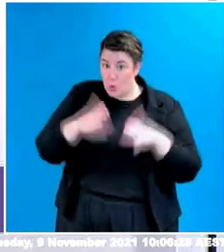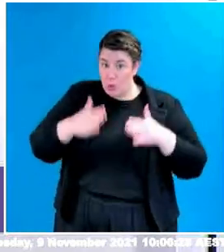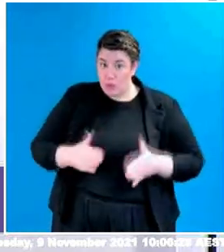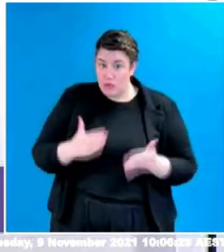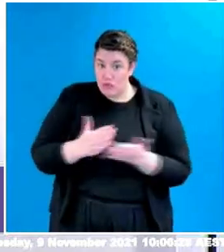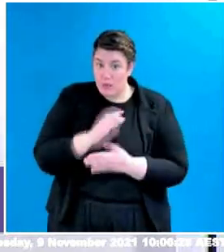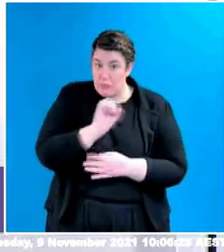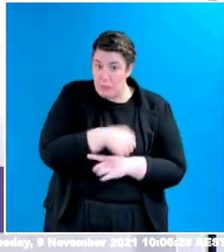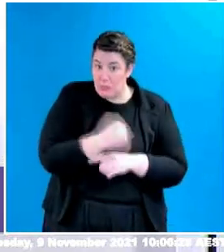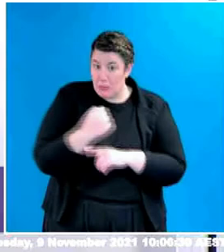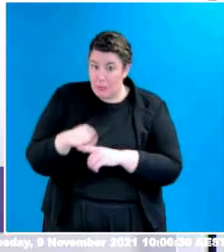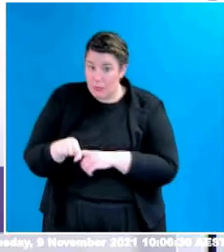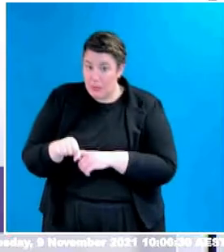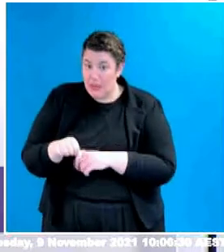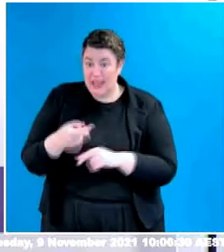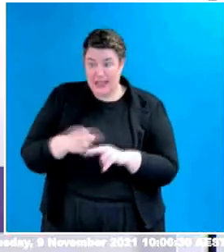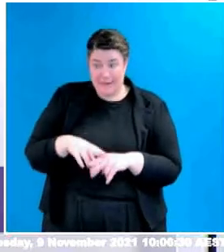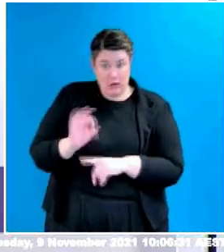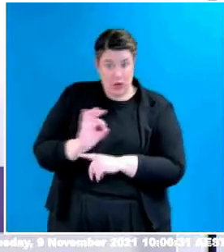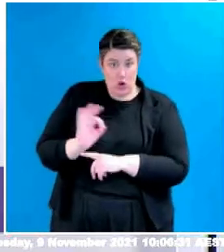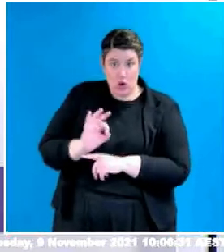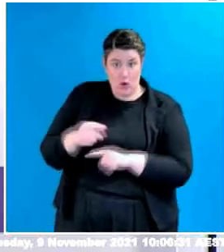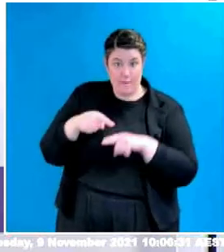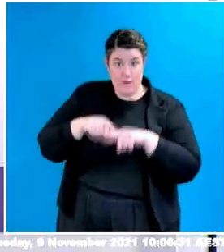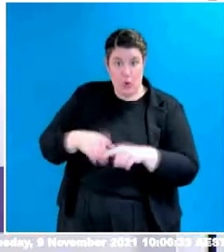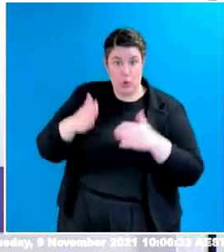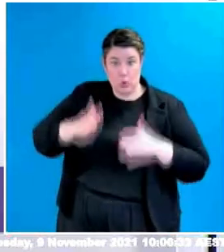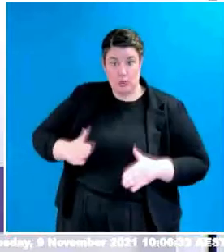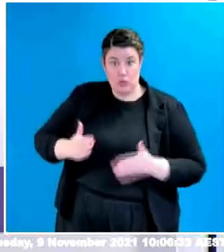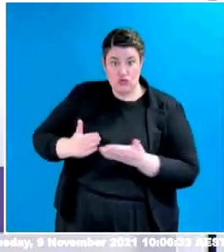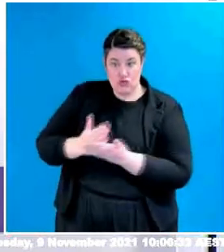But if it is not consistent with the human rights in the ACT Act, the